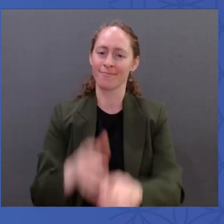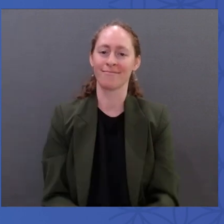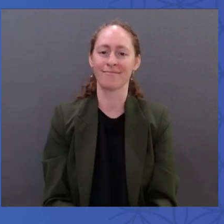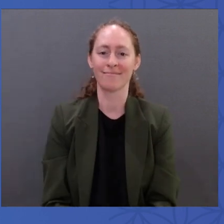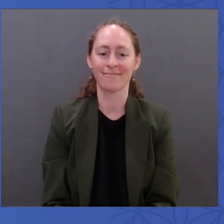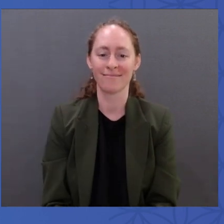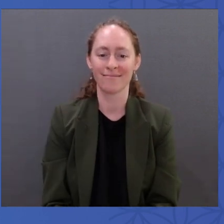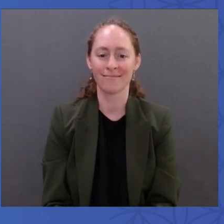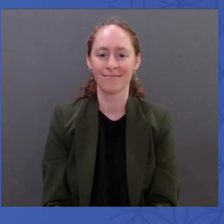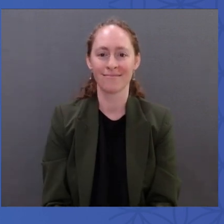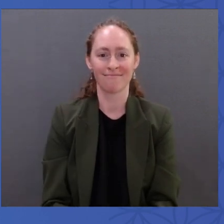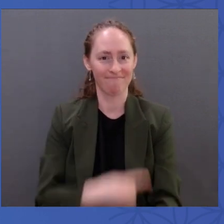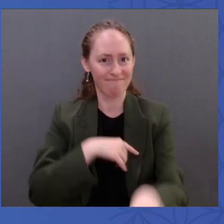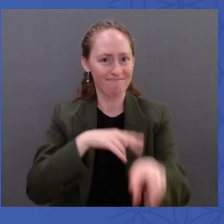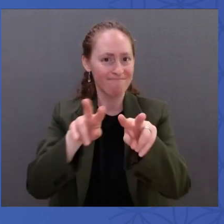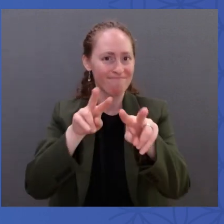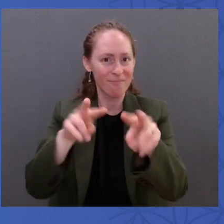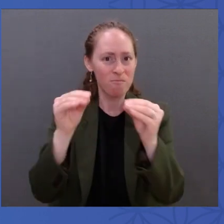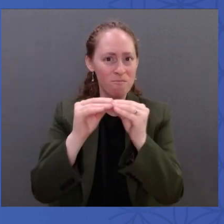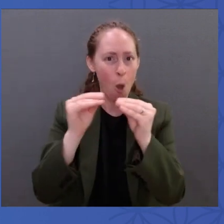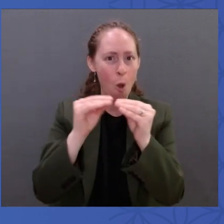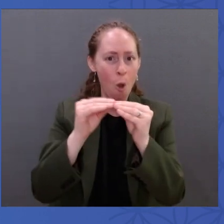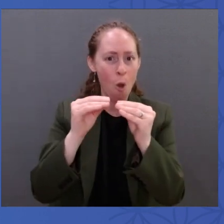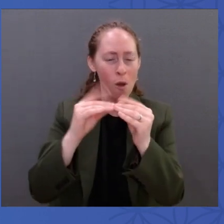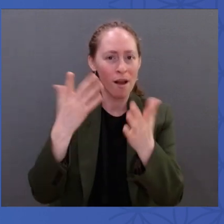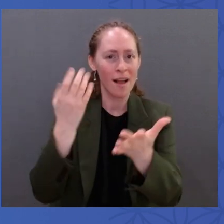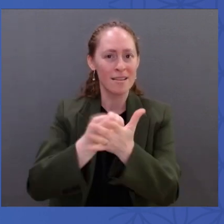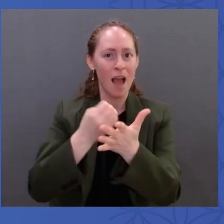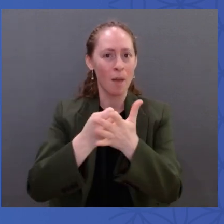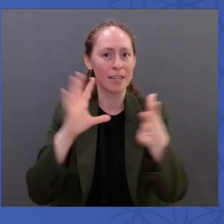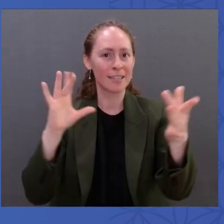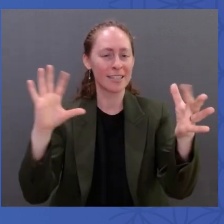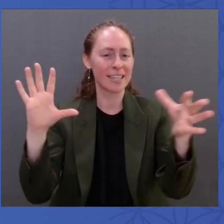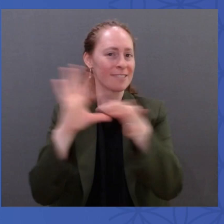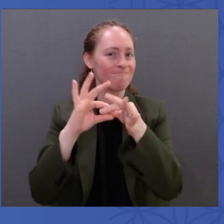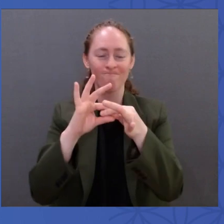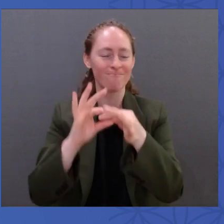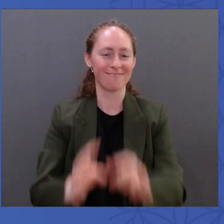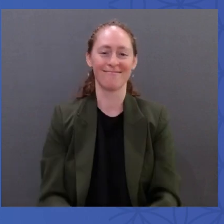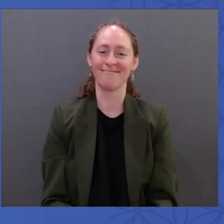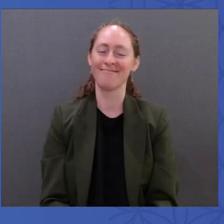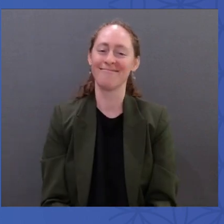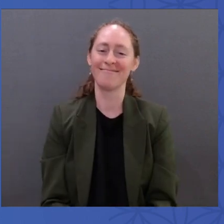between the United States and the region. Thank you very much. Secretary Blinken: Thank you.